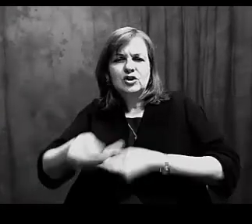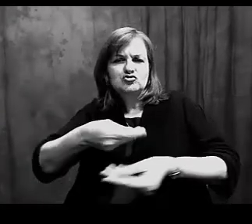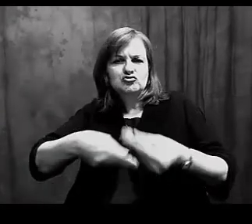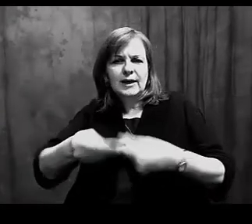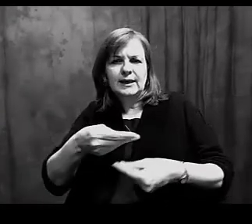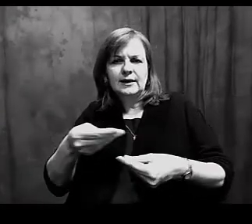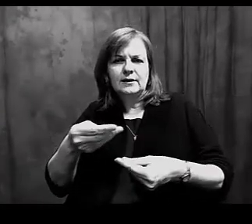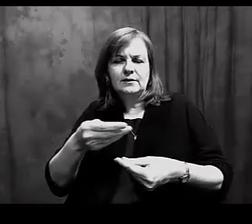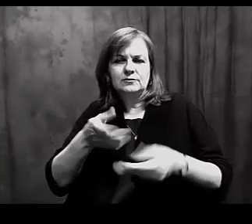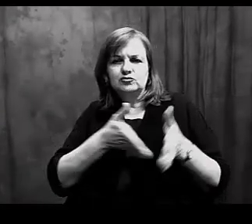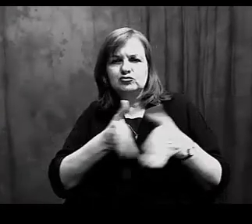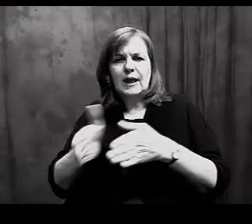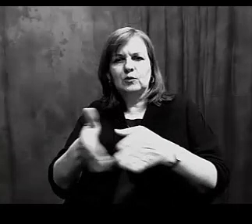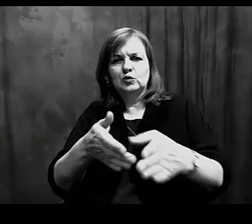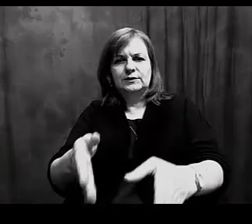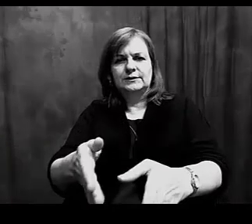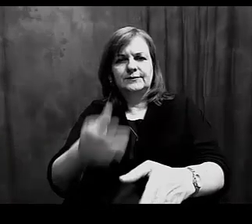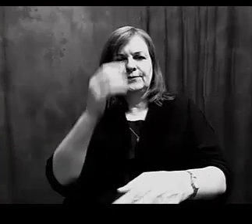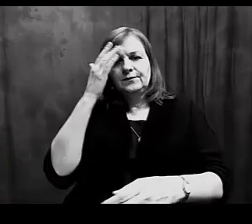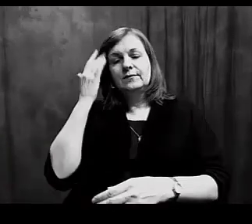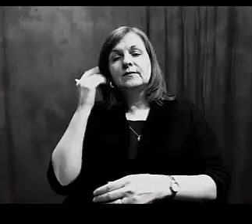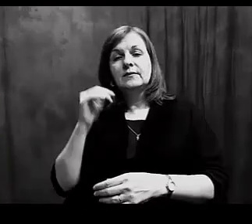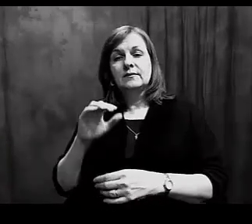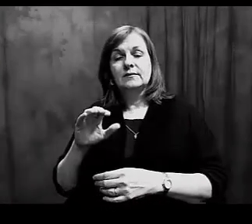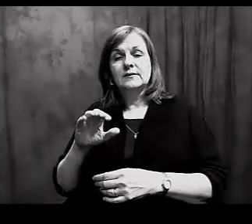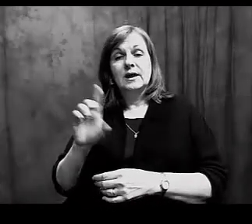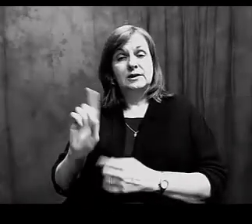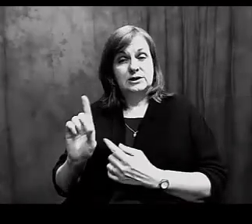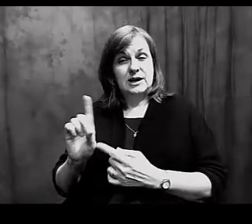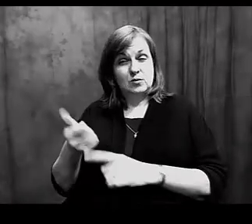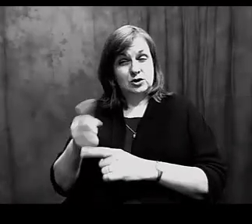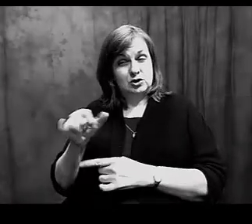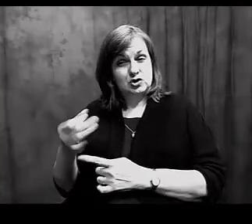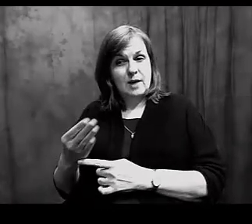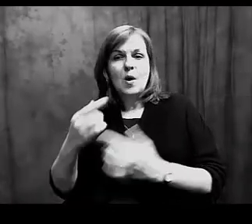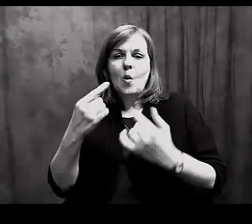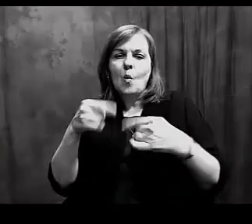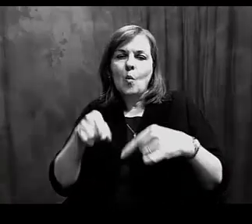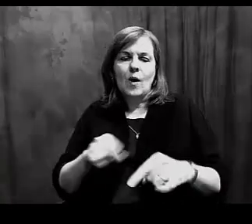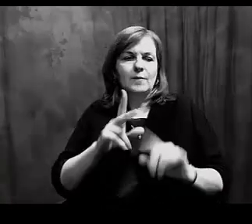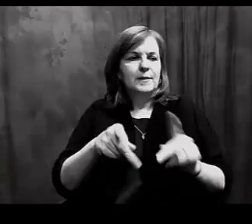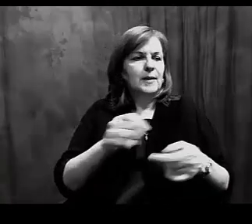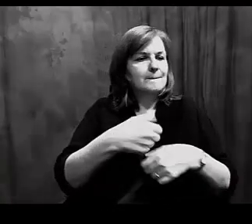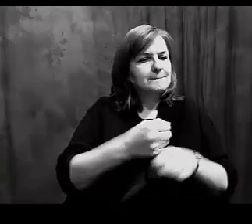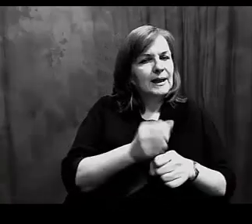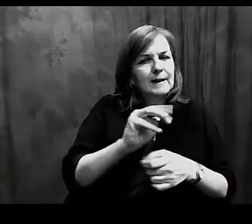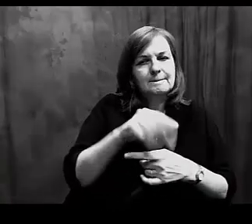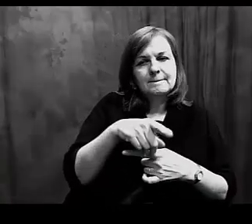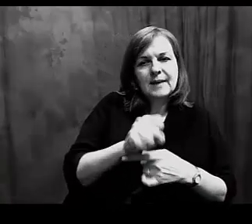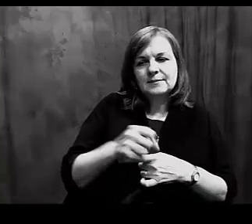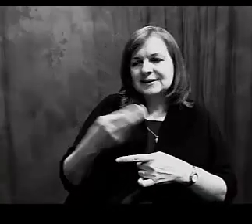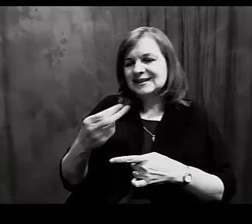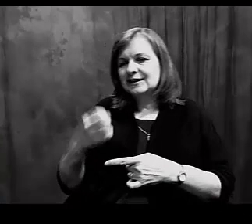and his job was to go along and while they are out there mapping